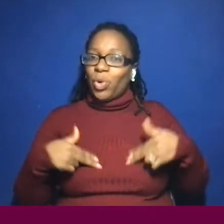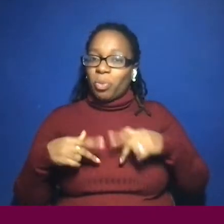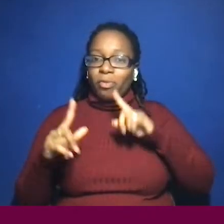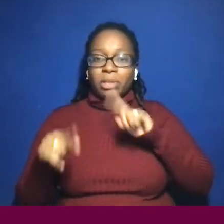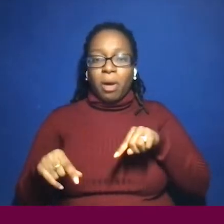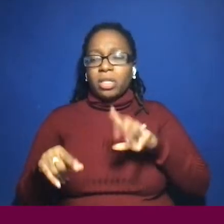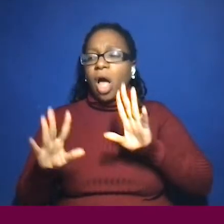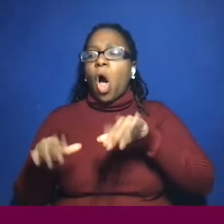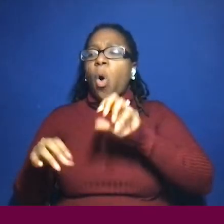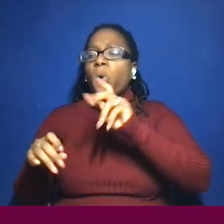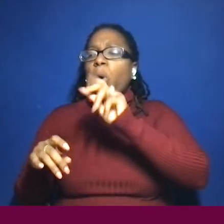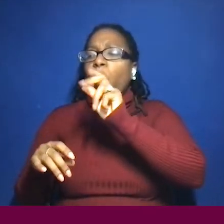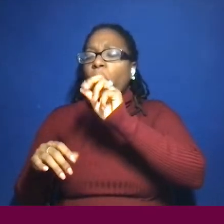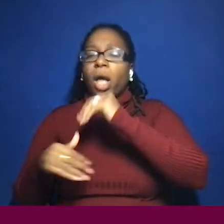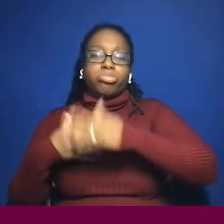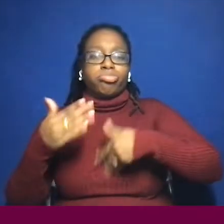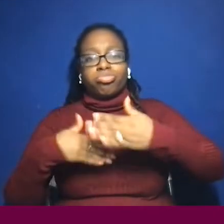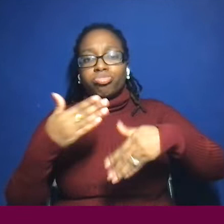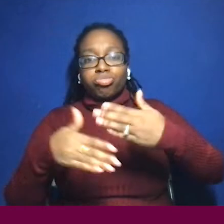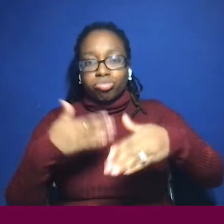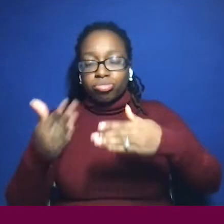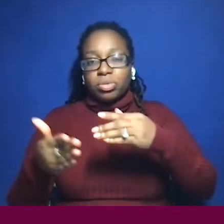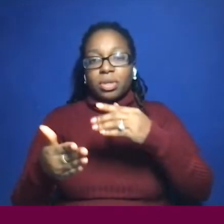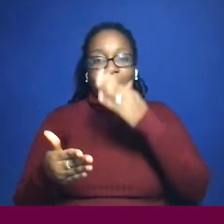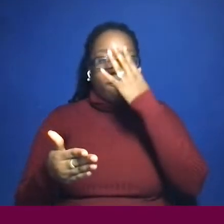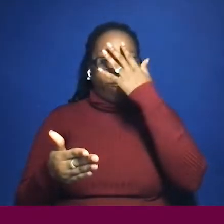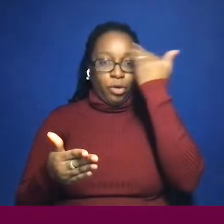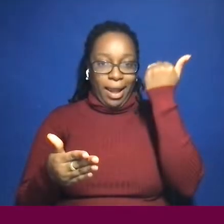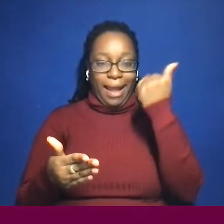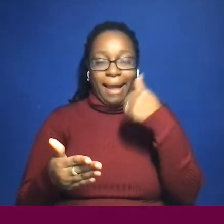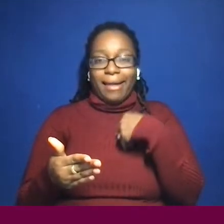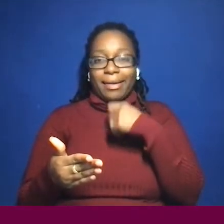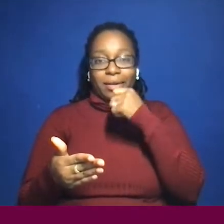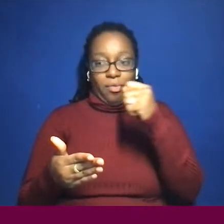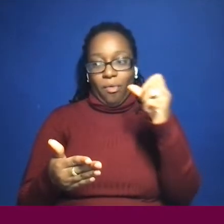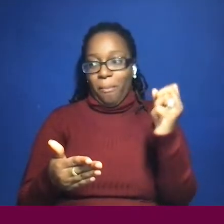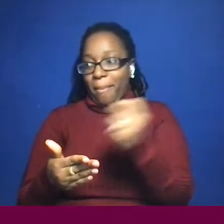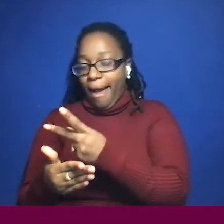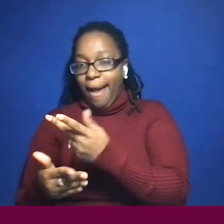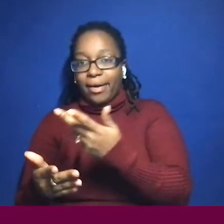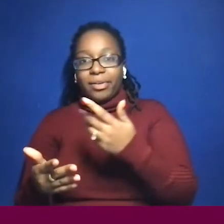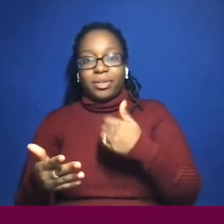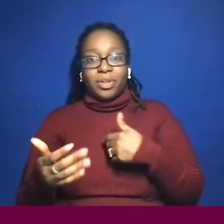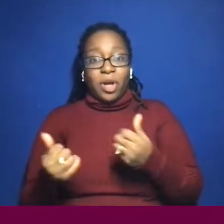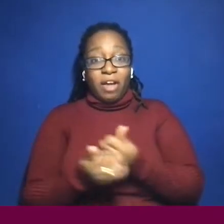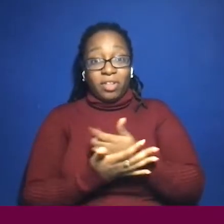right on, not want to look back, and all of the outrage and all of the momentum for change and